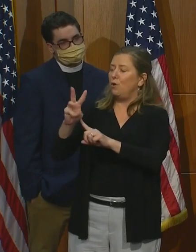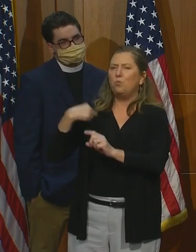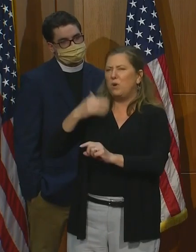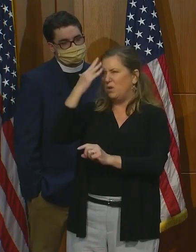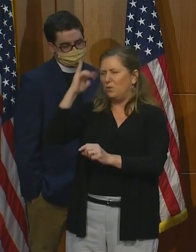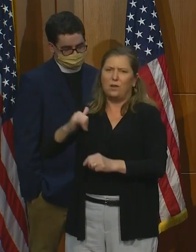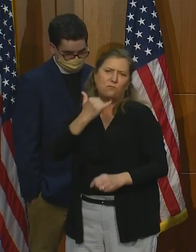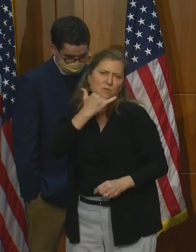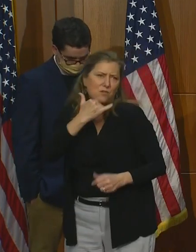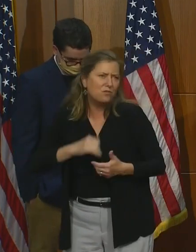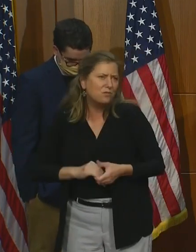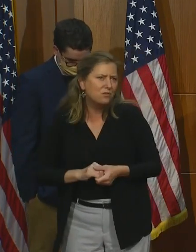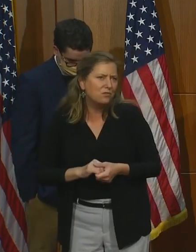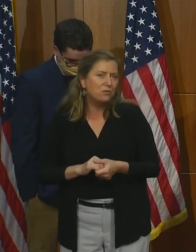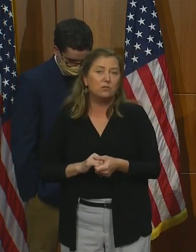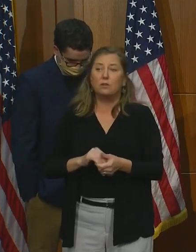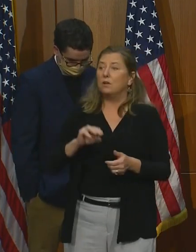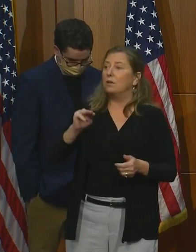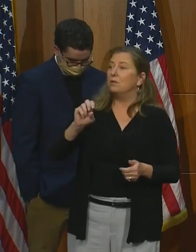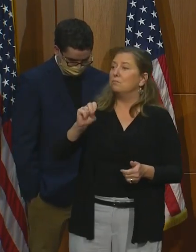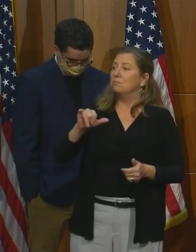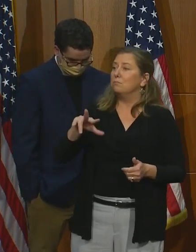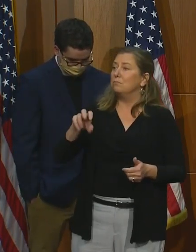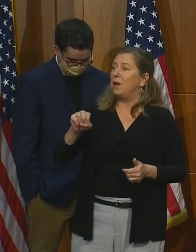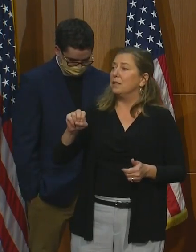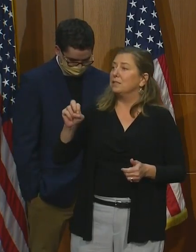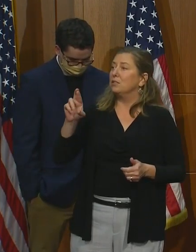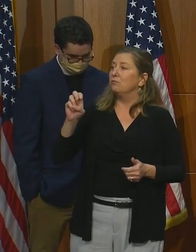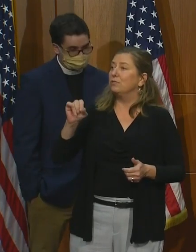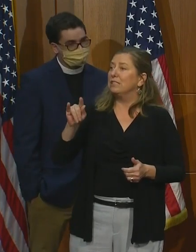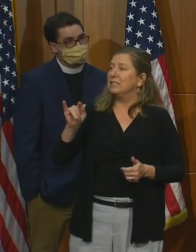WE KNEW BETTER DURING JIM CROW.